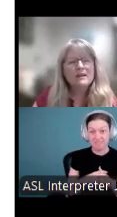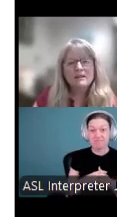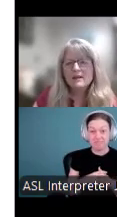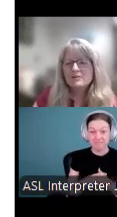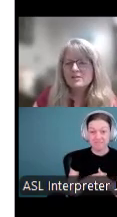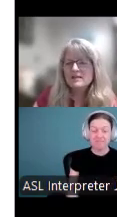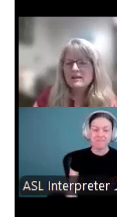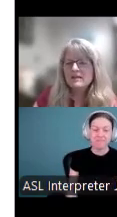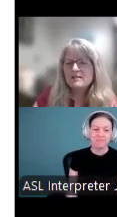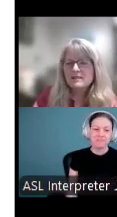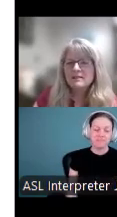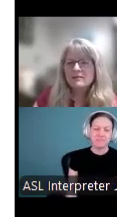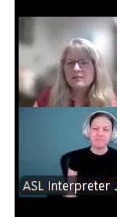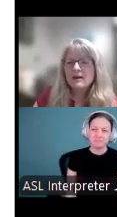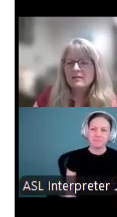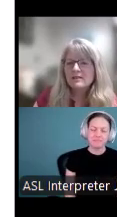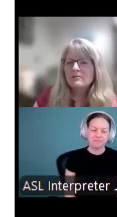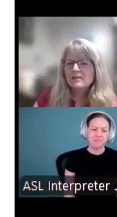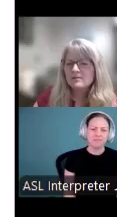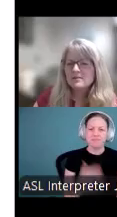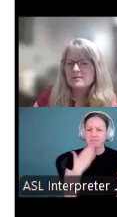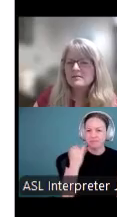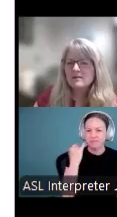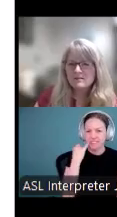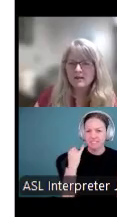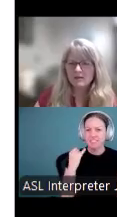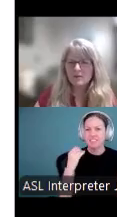then, yeah, just that idea of a gravity reduced, that's kind of